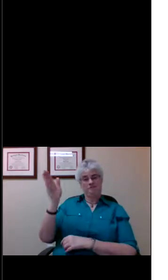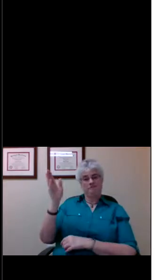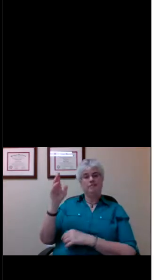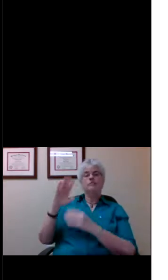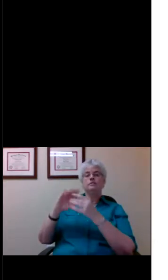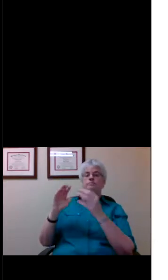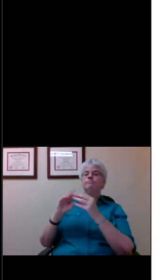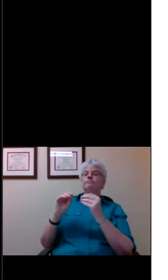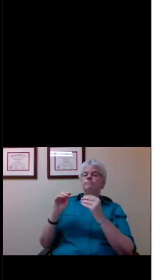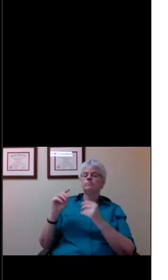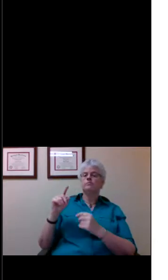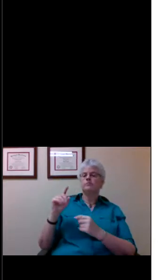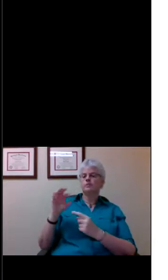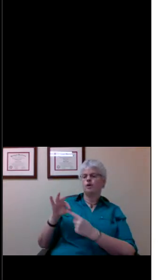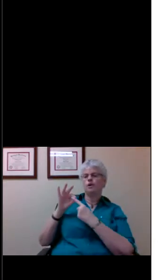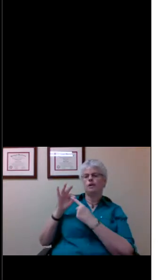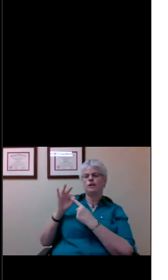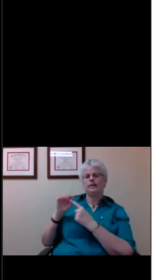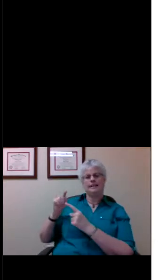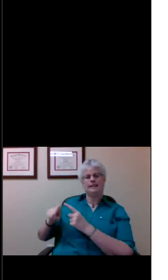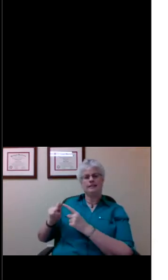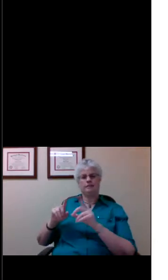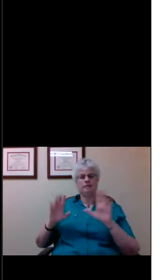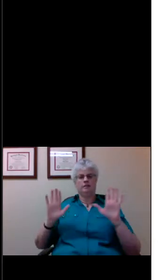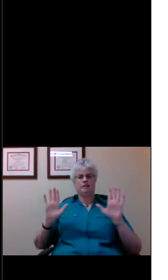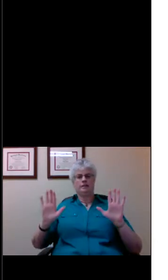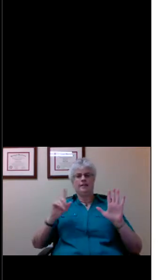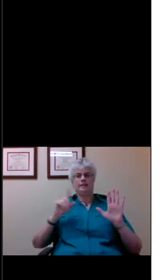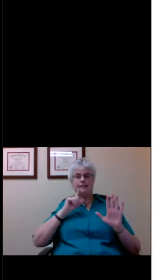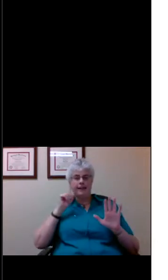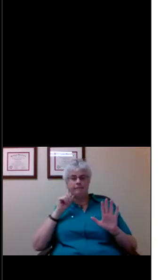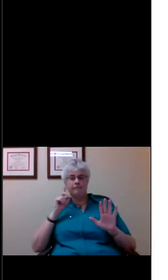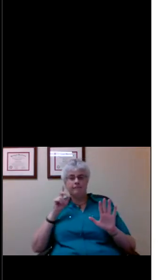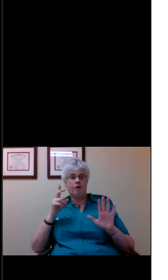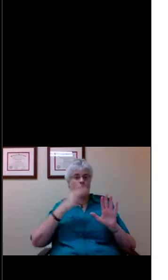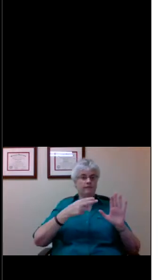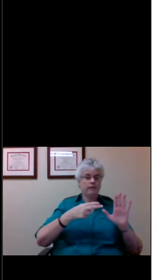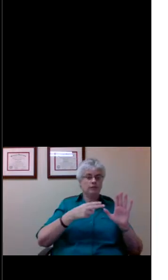through that and then there were some informational aspects that were provided